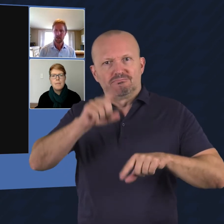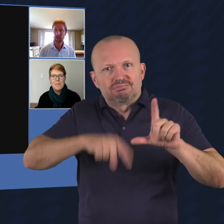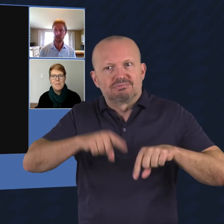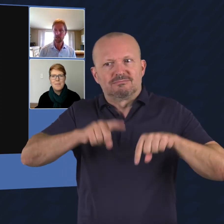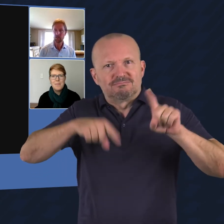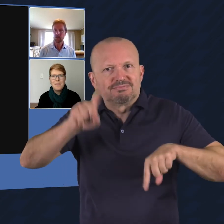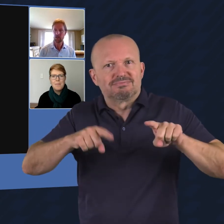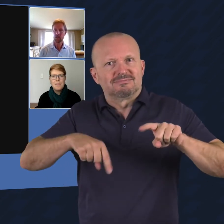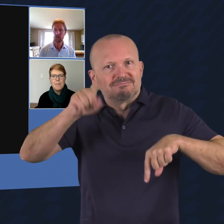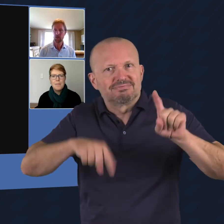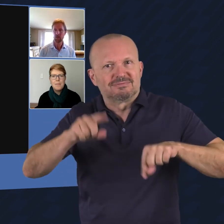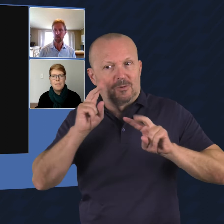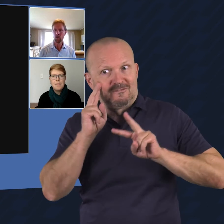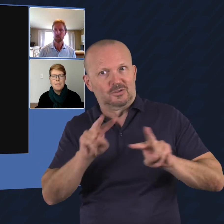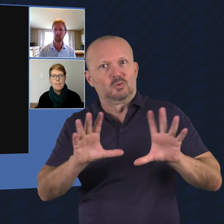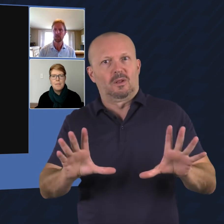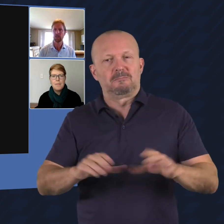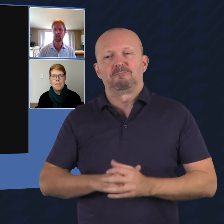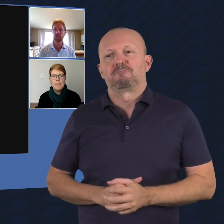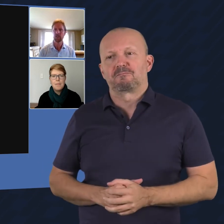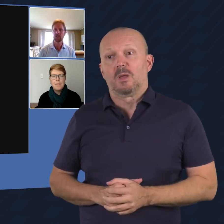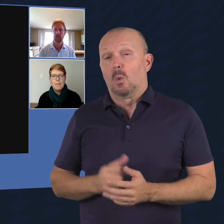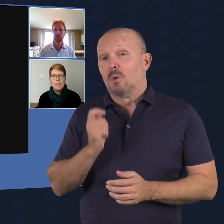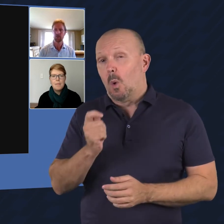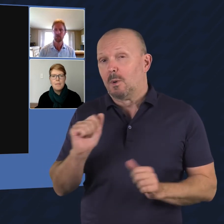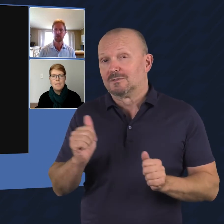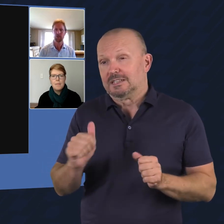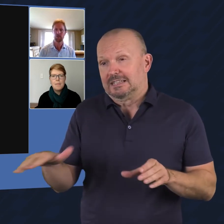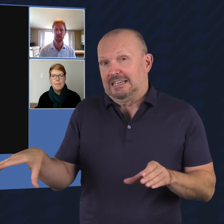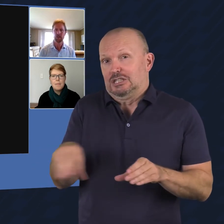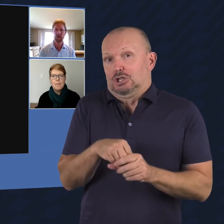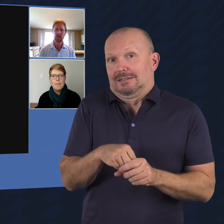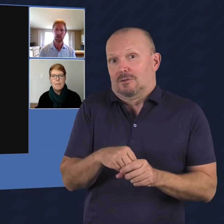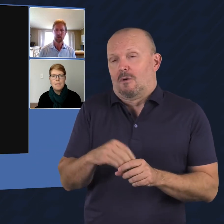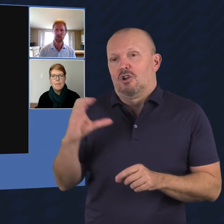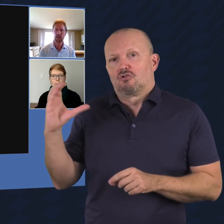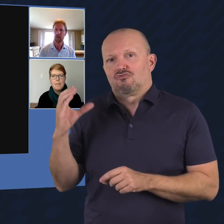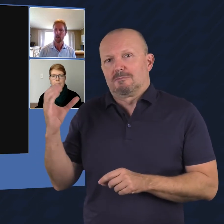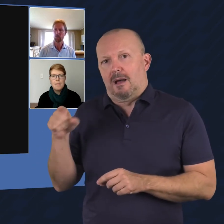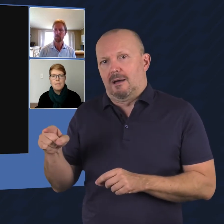The latest news is that we have almost completed ingest and description of the 'Charisma' album.